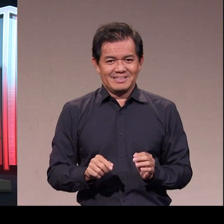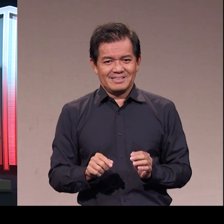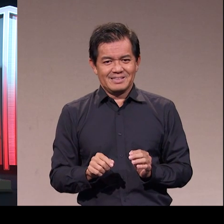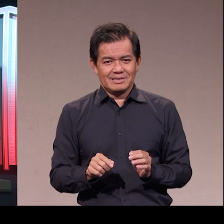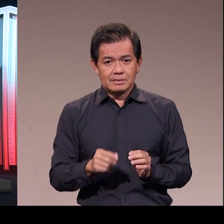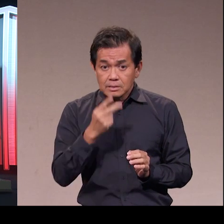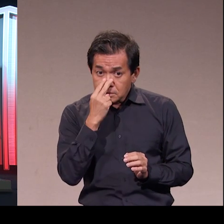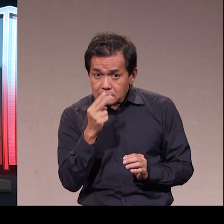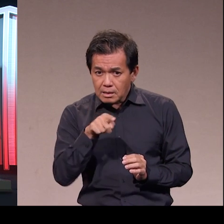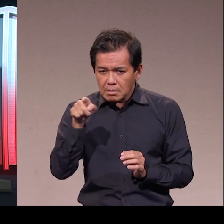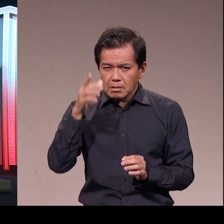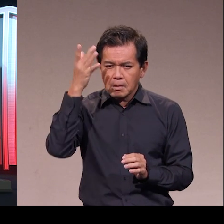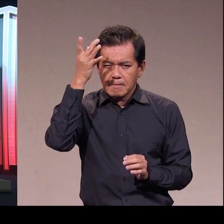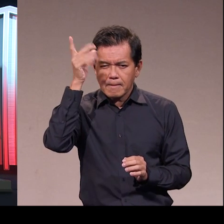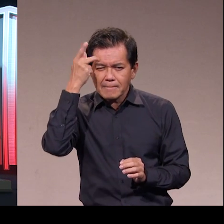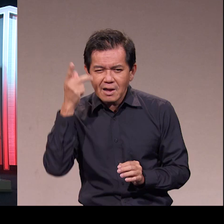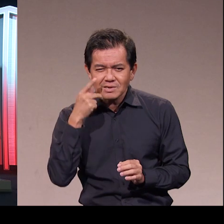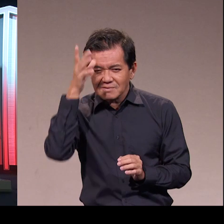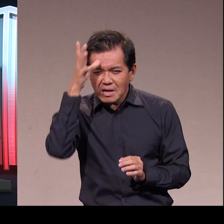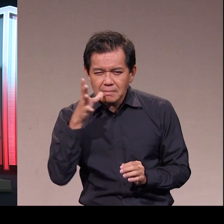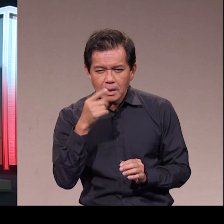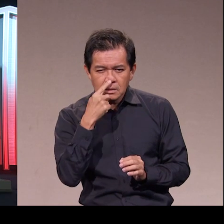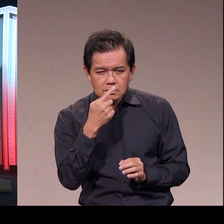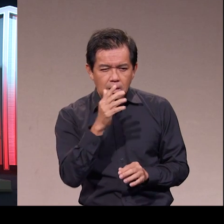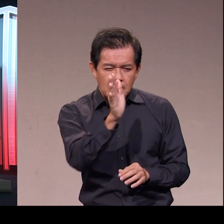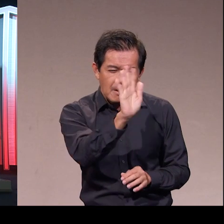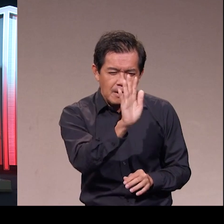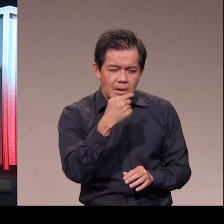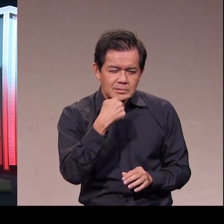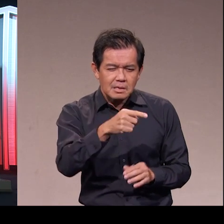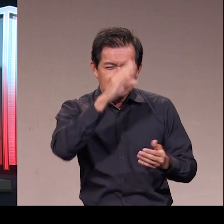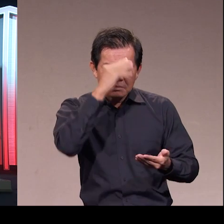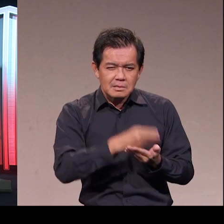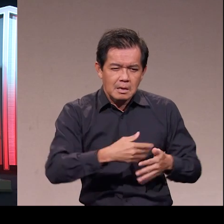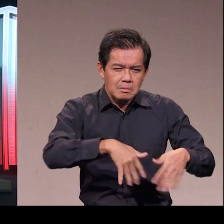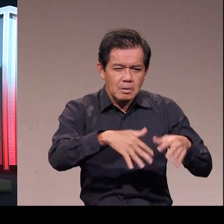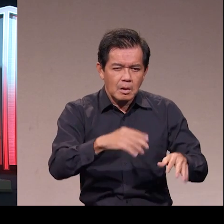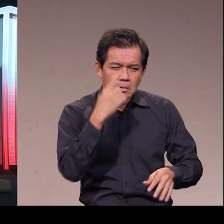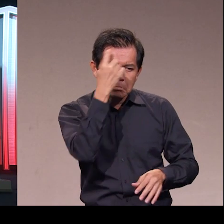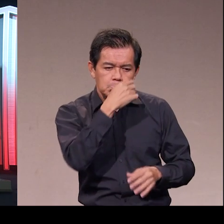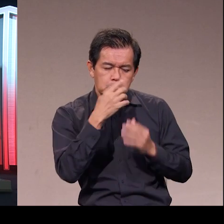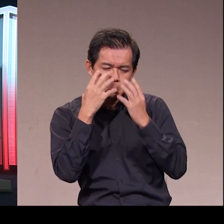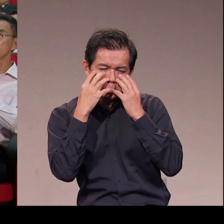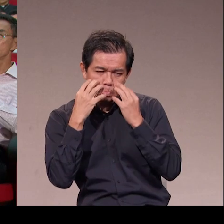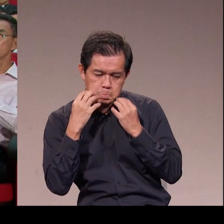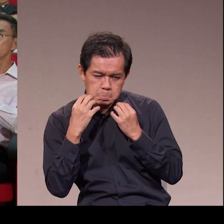Here you can see the parents sending off their sons. Some looked quite sad.